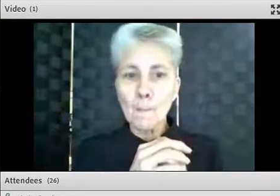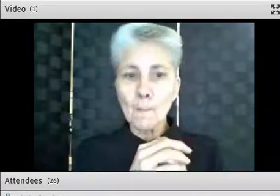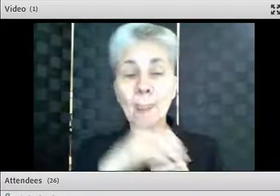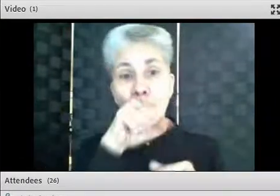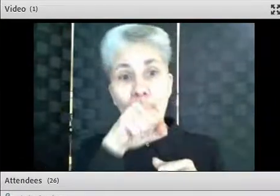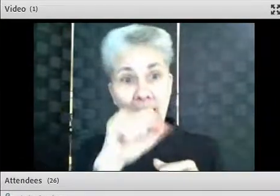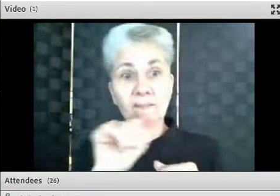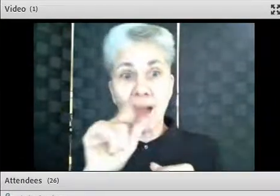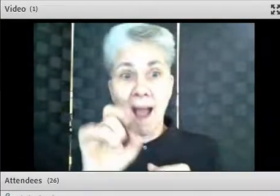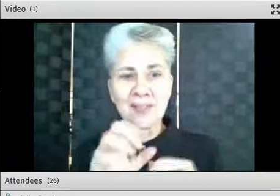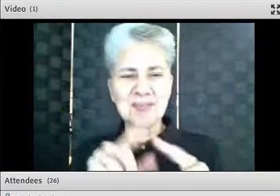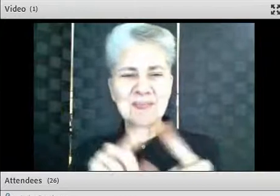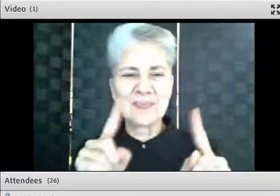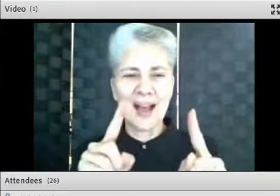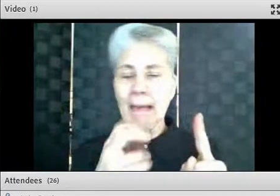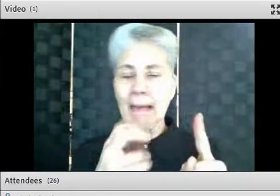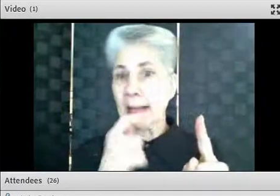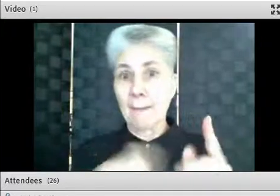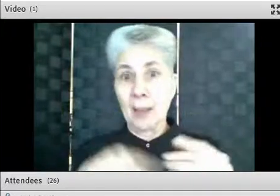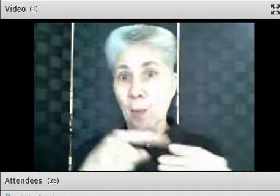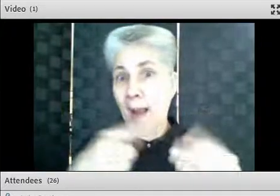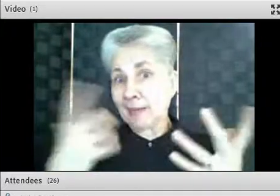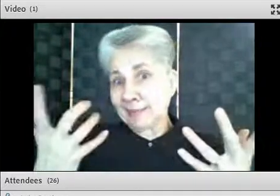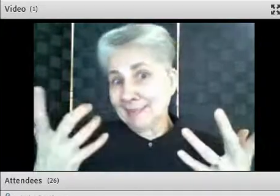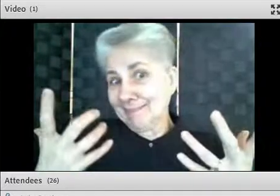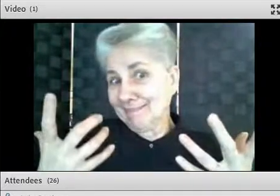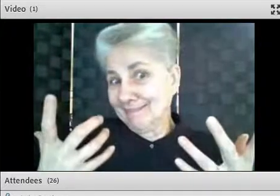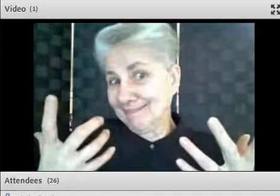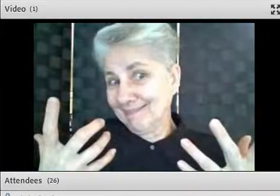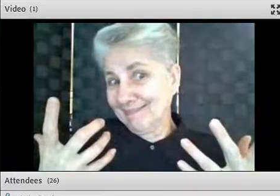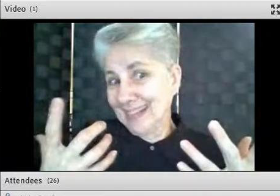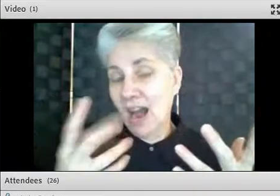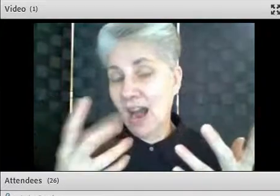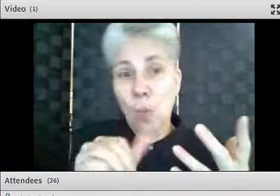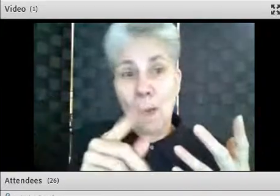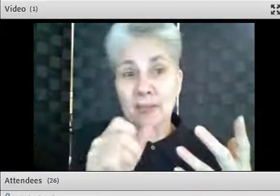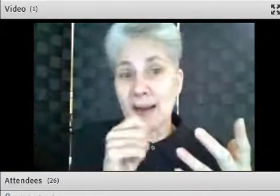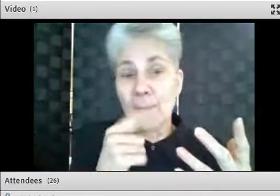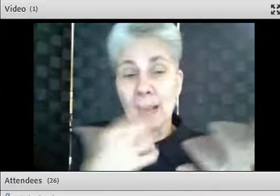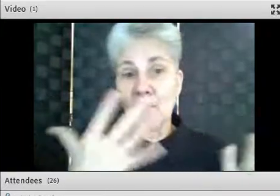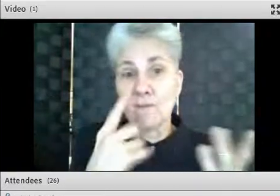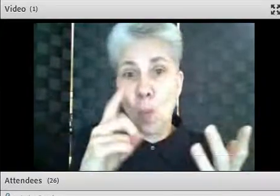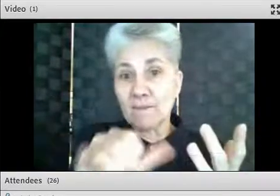We love Kyle, but he may not be around, or this website may not be around forever,